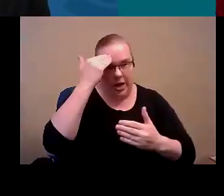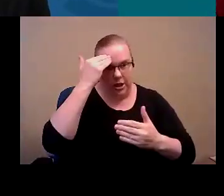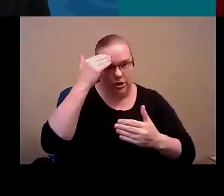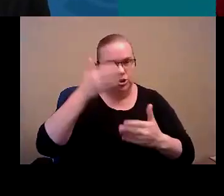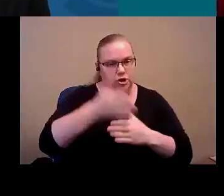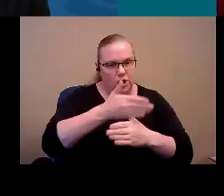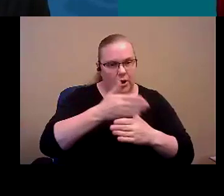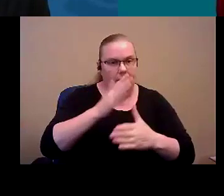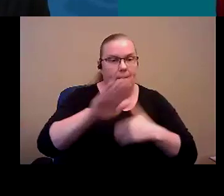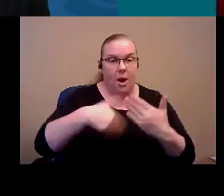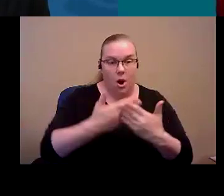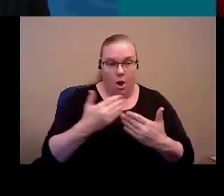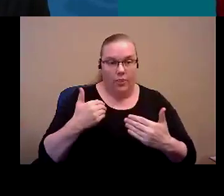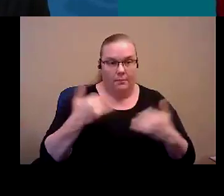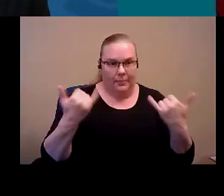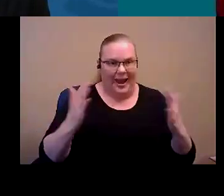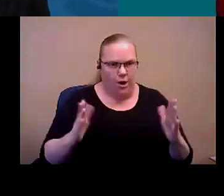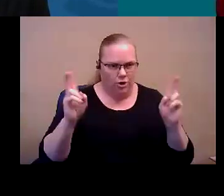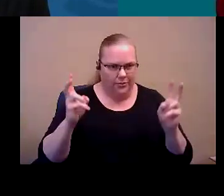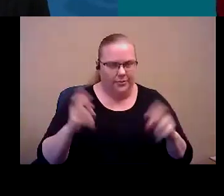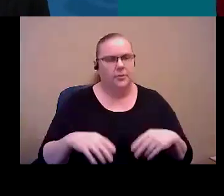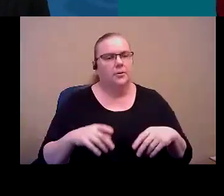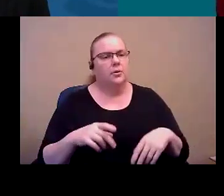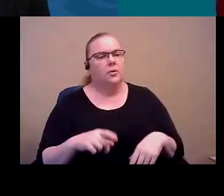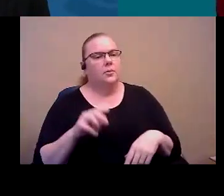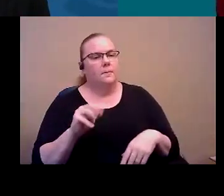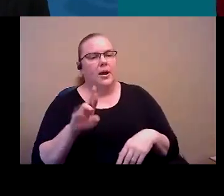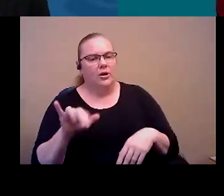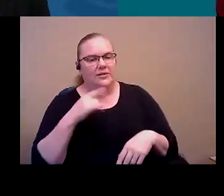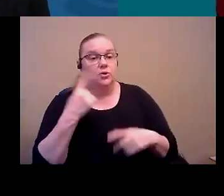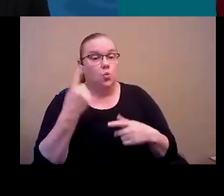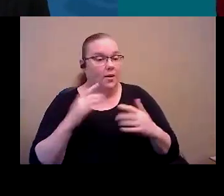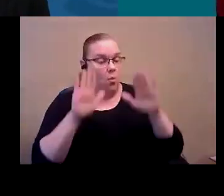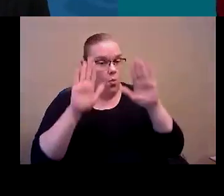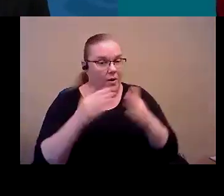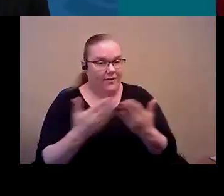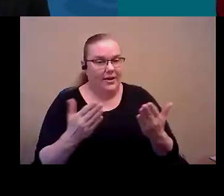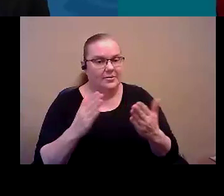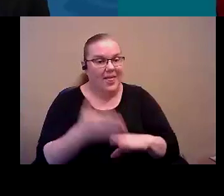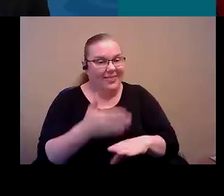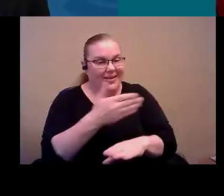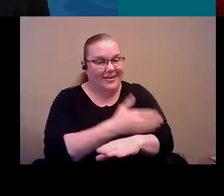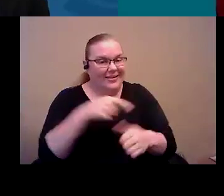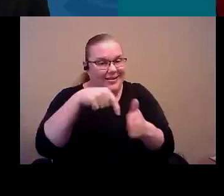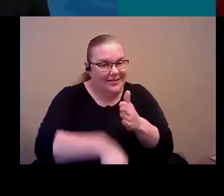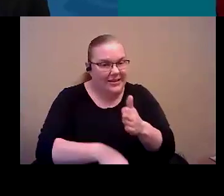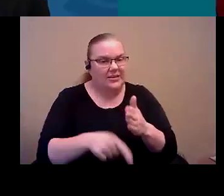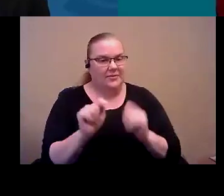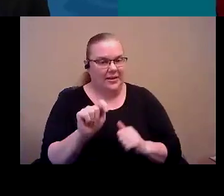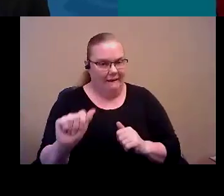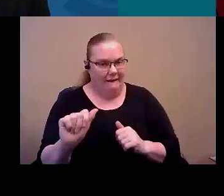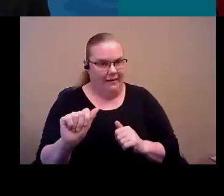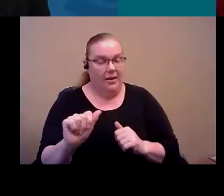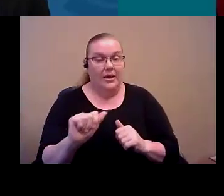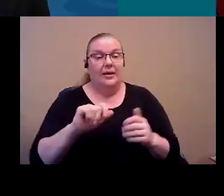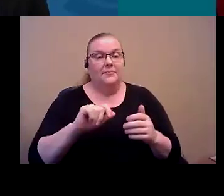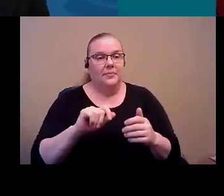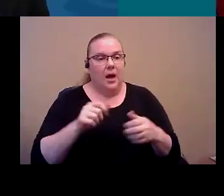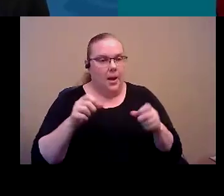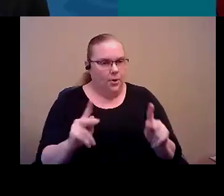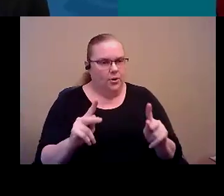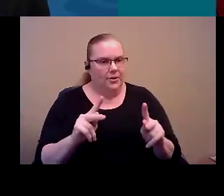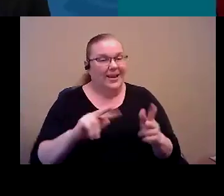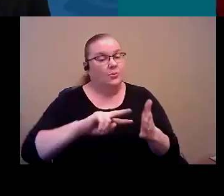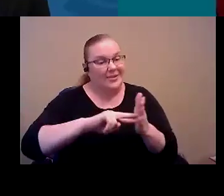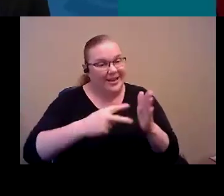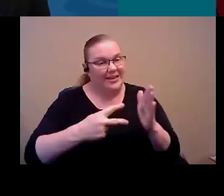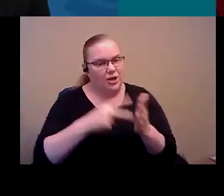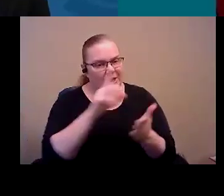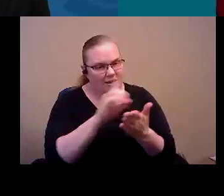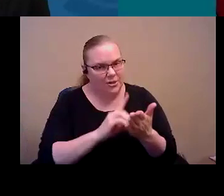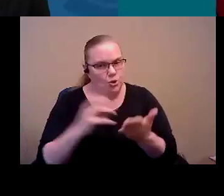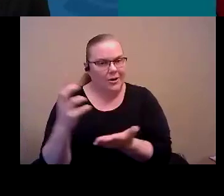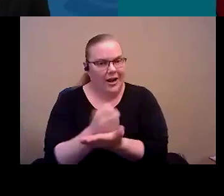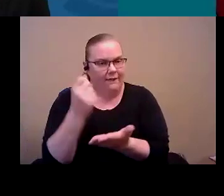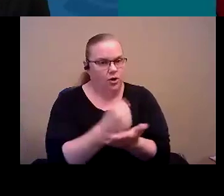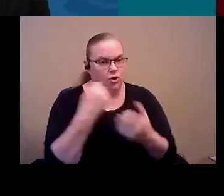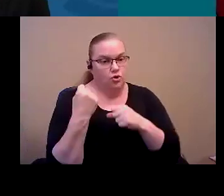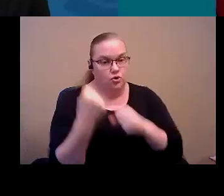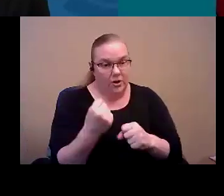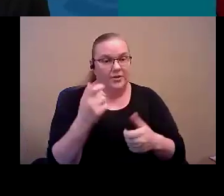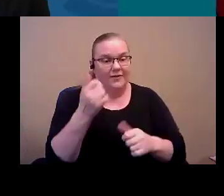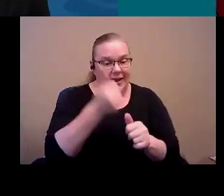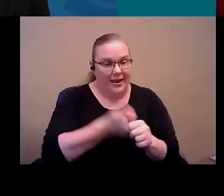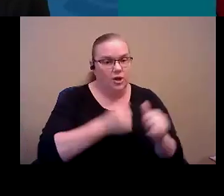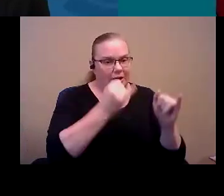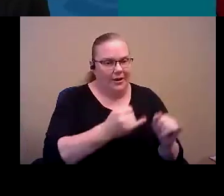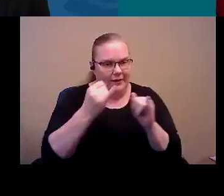Mary Sowers, NASDDDS: I think one of the most wonderful things about this intensive TA opportunity is, it's in, in its intentional design to really leverage the strengths of each of the individual partners within the state government who have